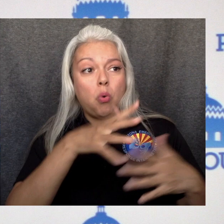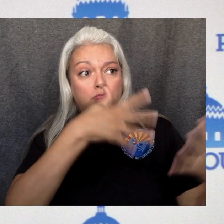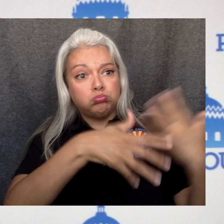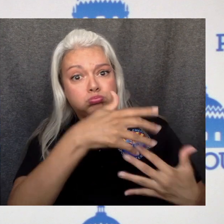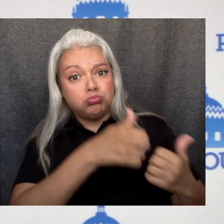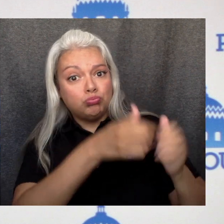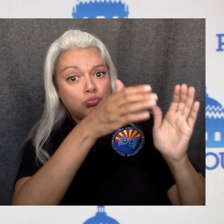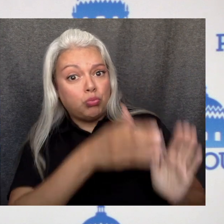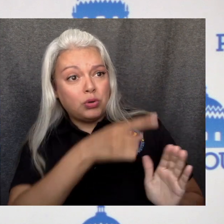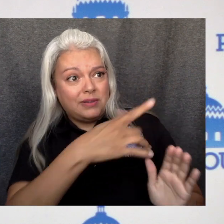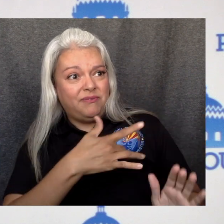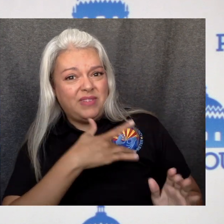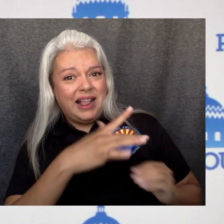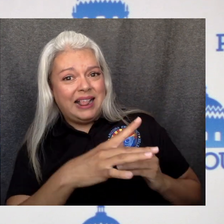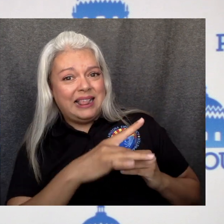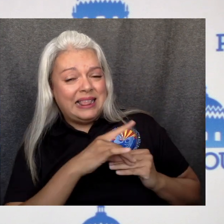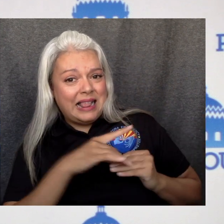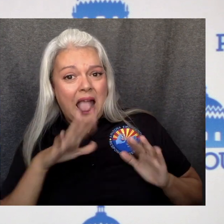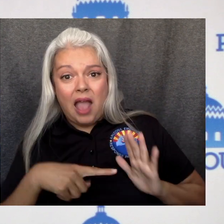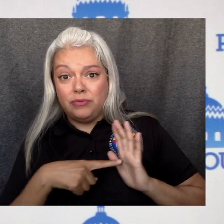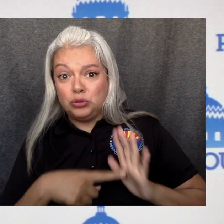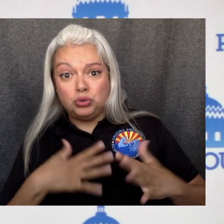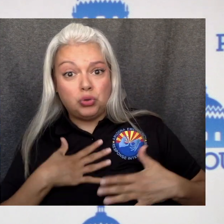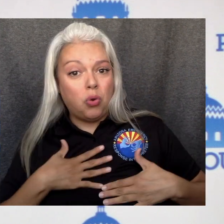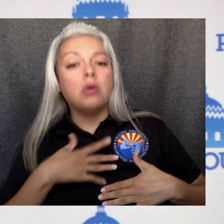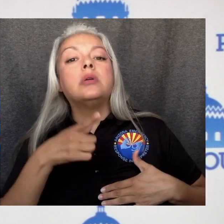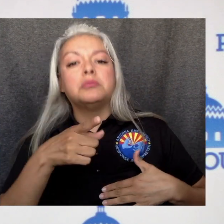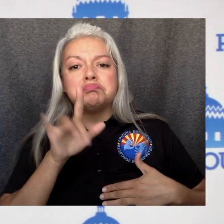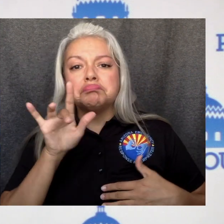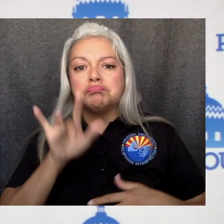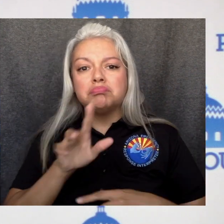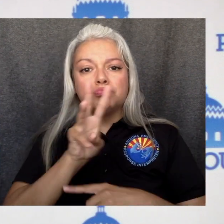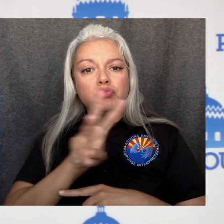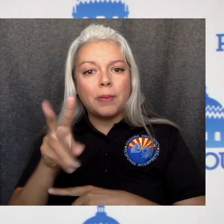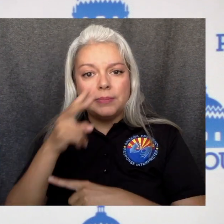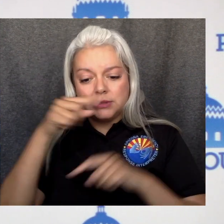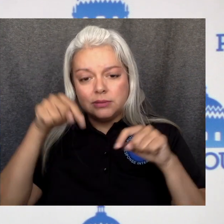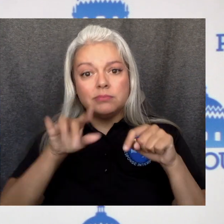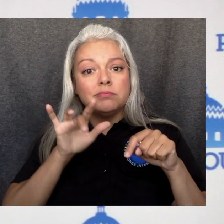You can click on the url that’s in this and it will take you to the Kino Events testing